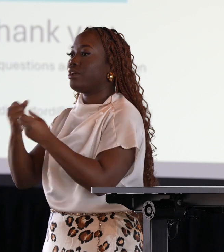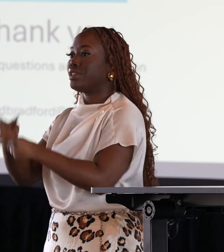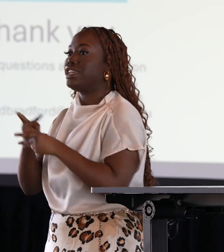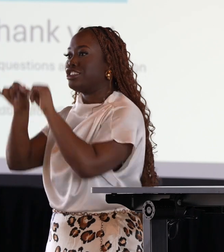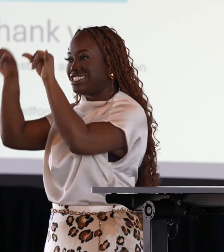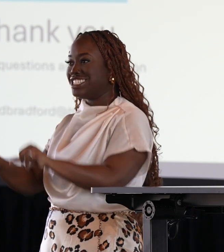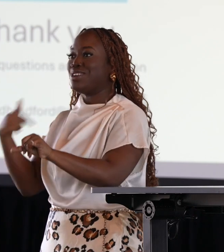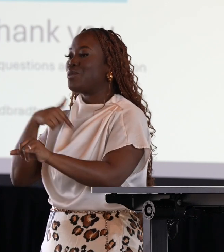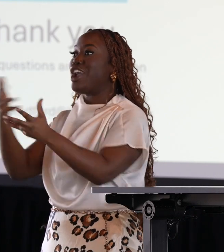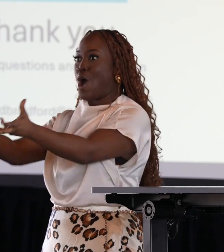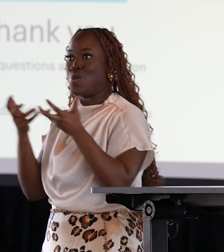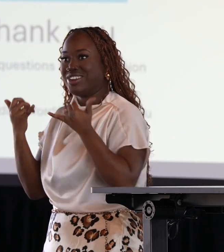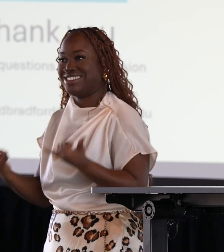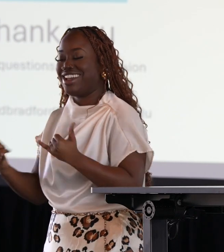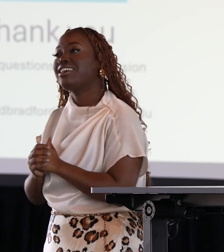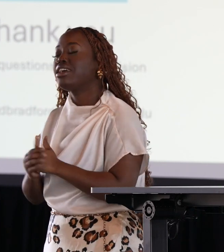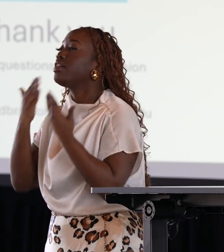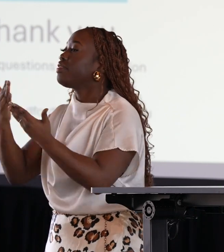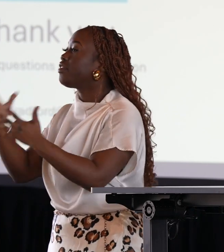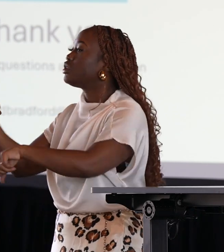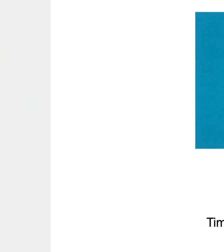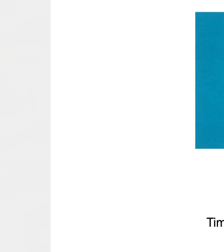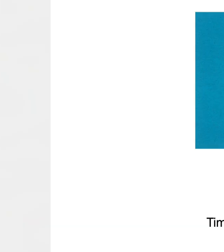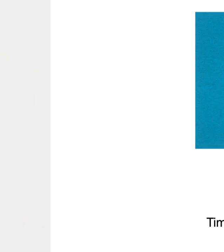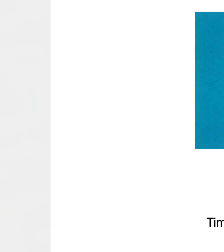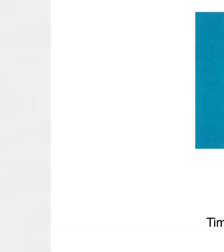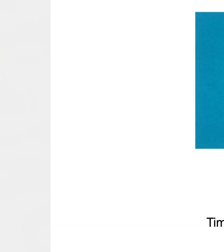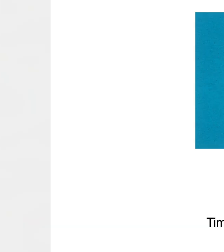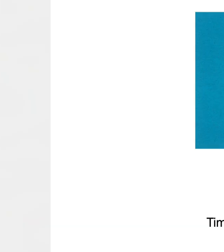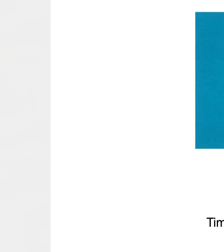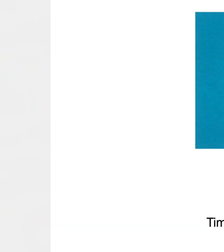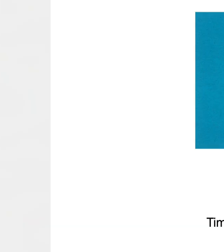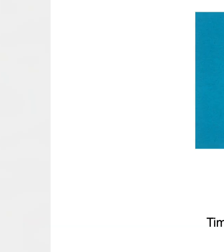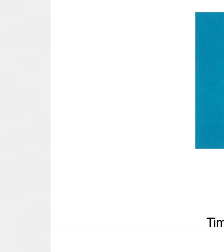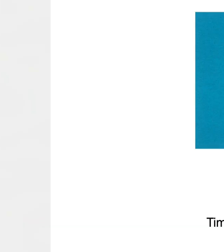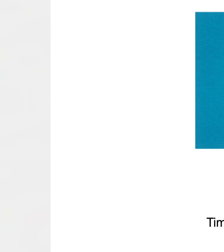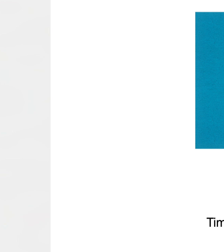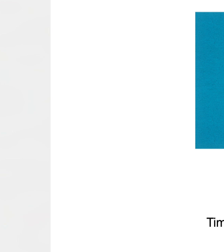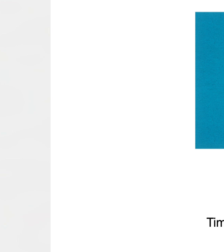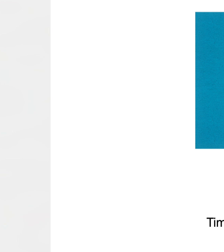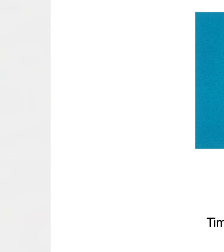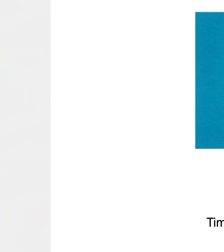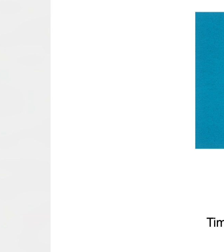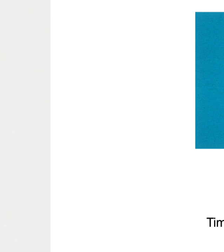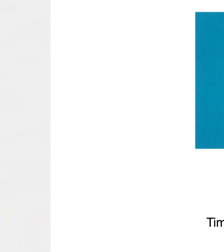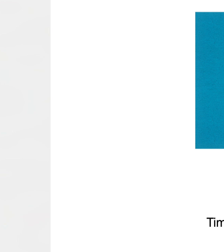believe we all hear one today. So thank you for your time, and I'll take any questions whenever it's the time to take questions. So thank you. Applause.